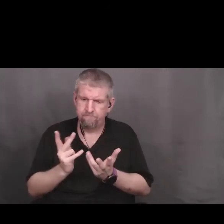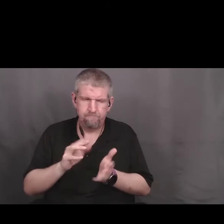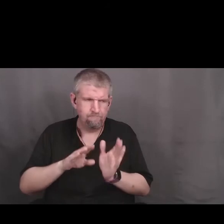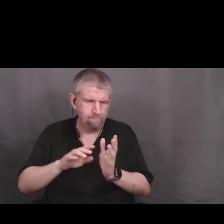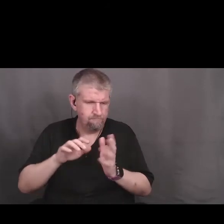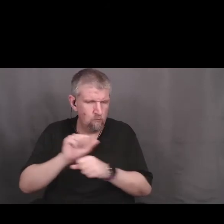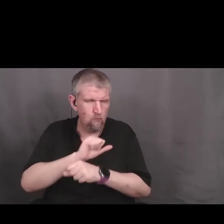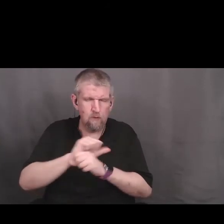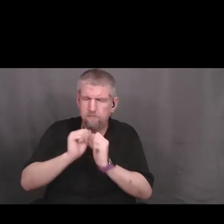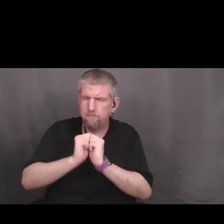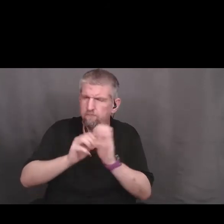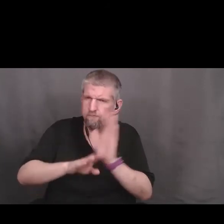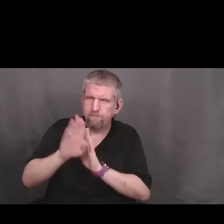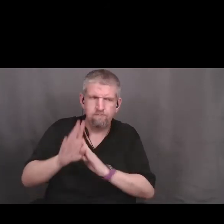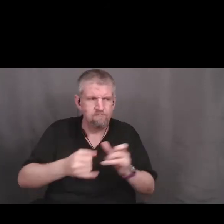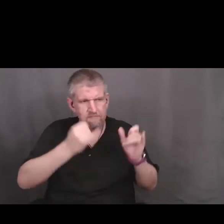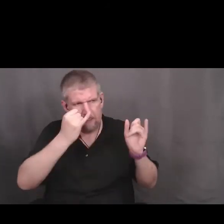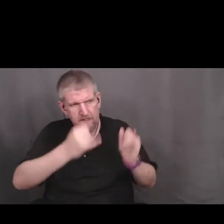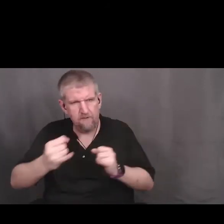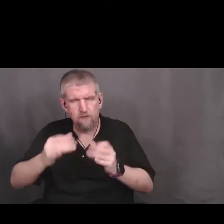the individualized plan for employment or IPE,